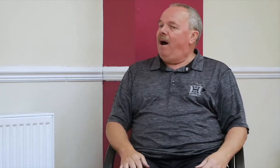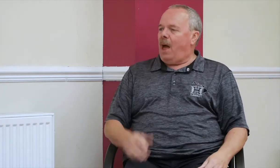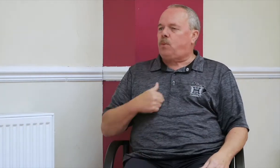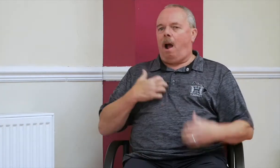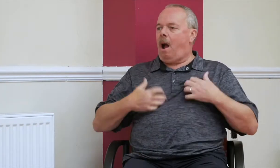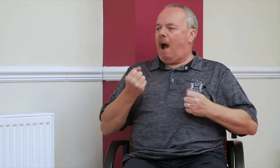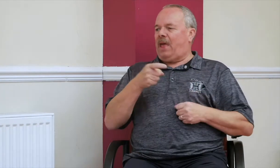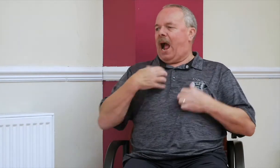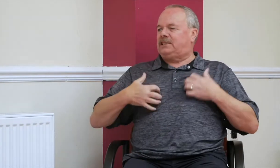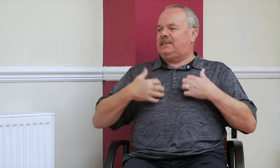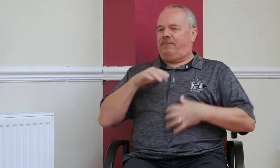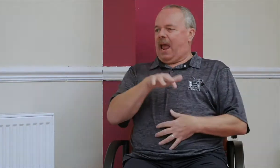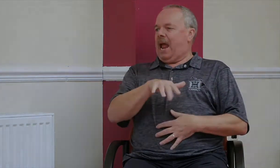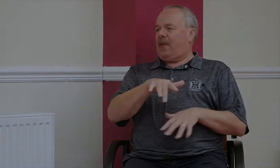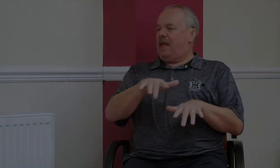That's why I was always excited to go there.